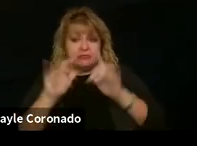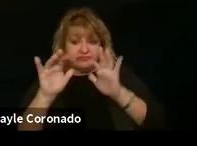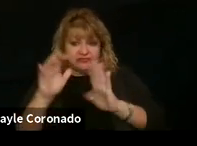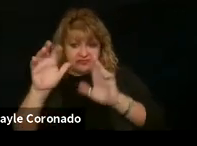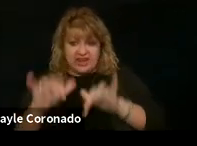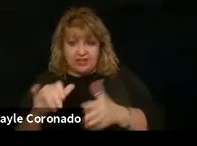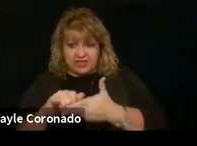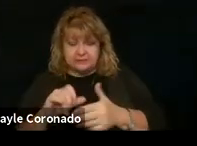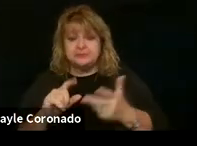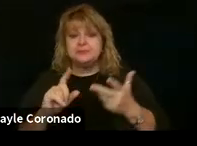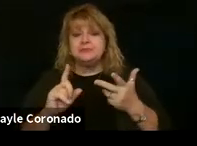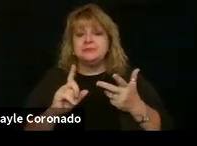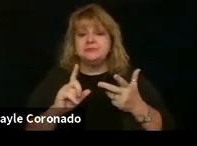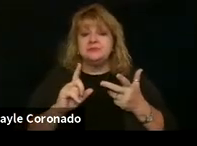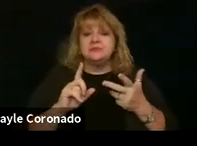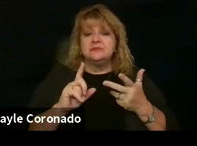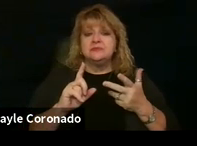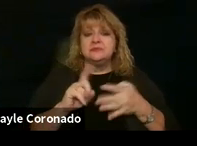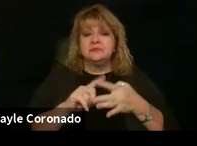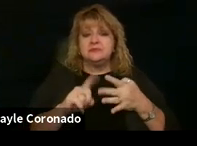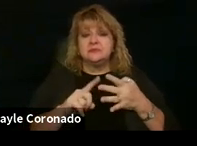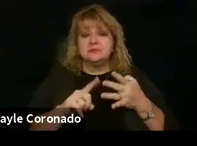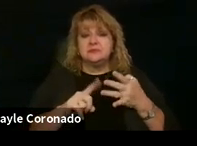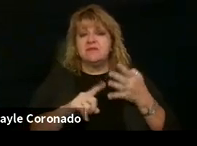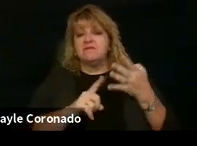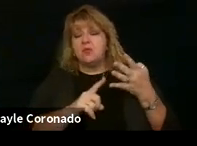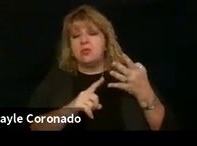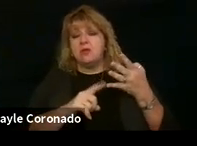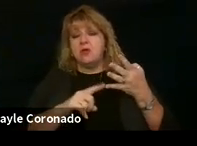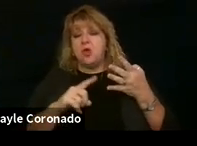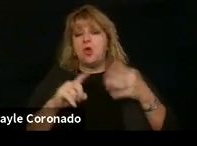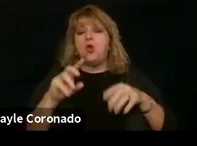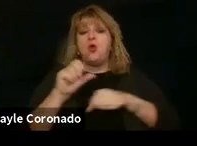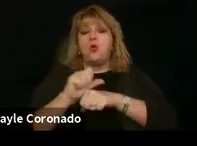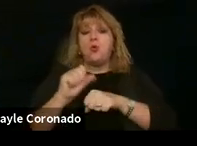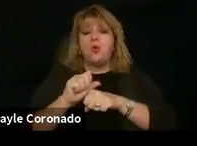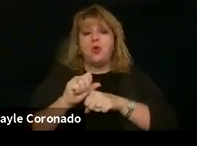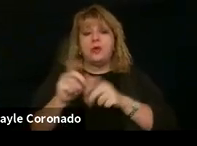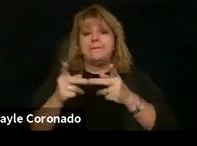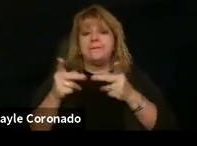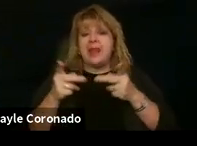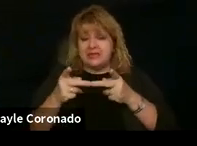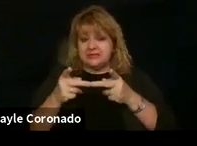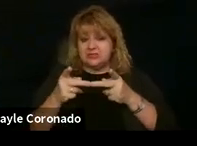The next is workplace readiness training to develop social skills and independent living.